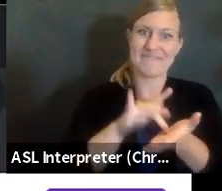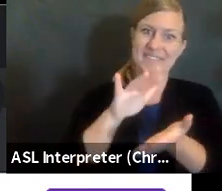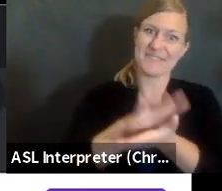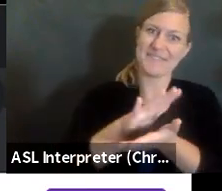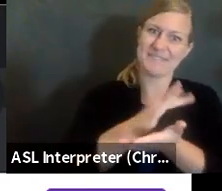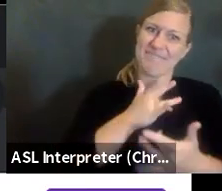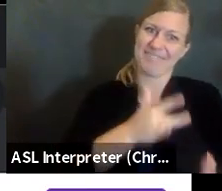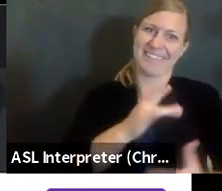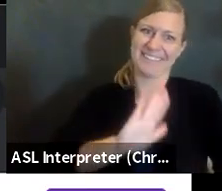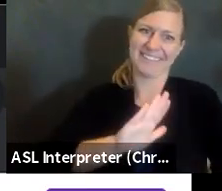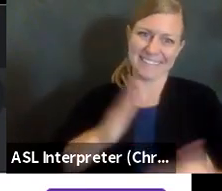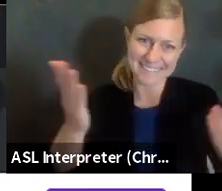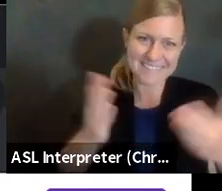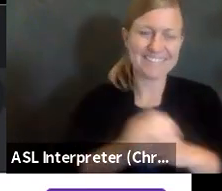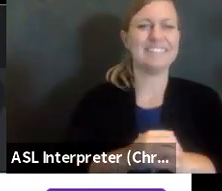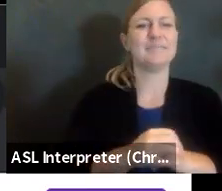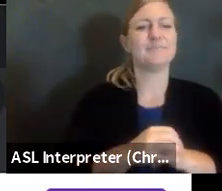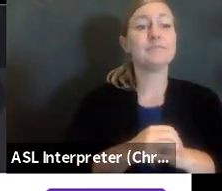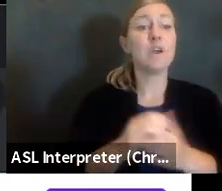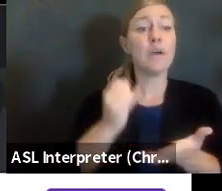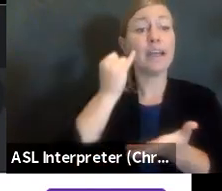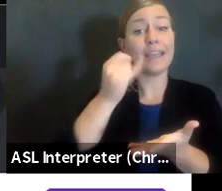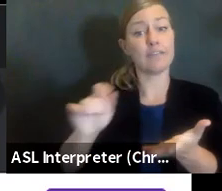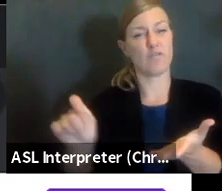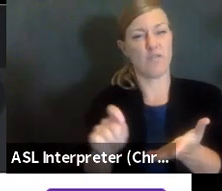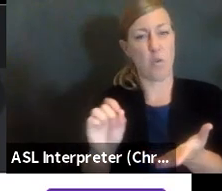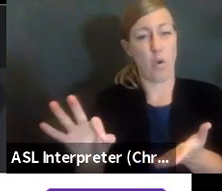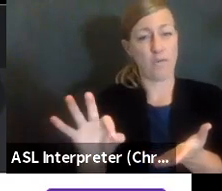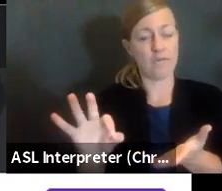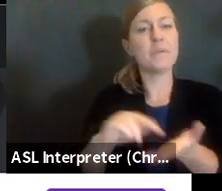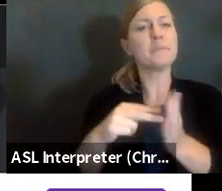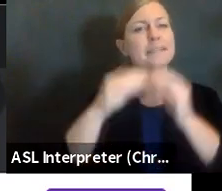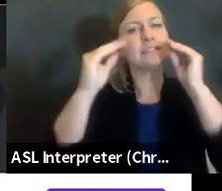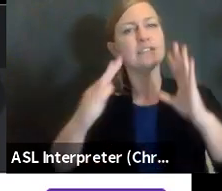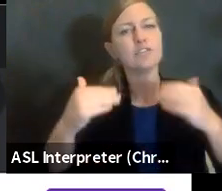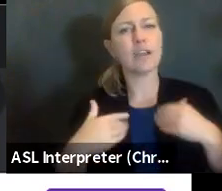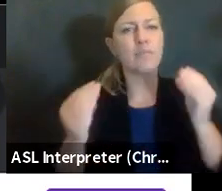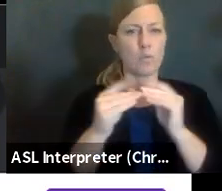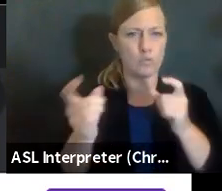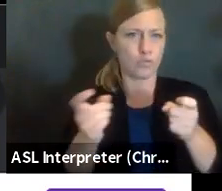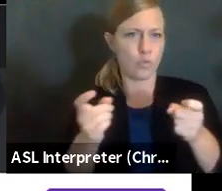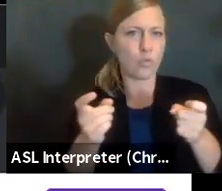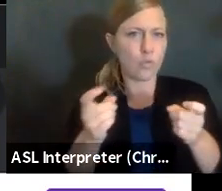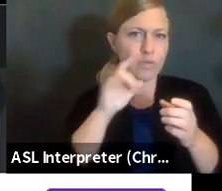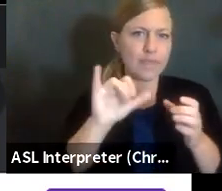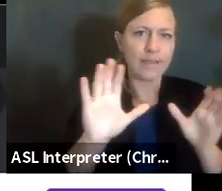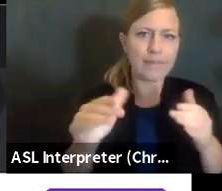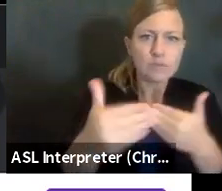ESD 112 - Katherine Livick: So if you leave that off it kind of allows you as the teacher to have more control over that room, when that room is open and when students can enter it.